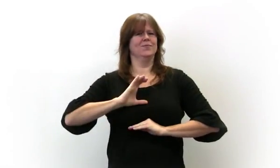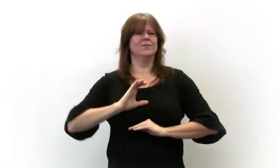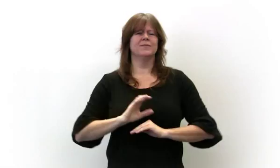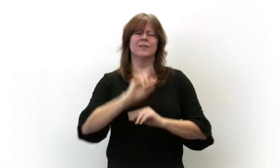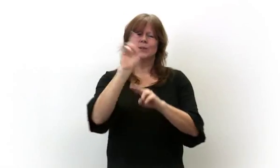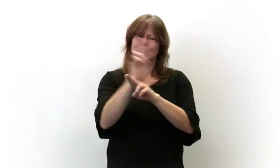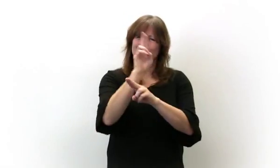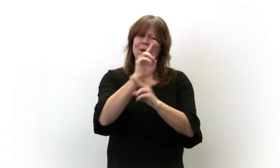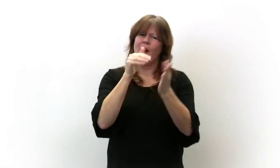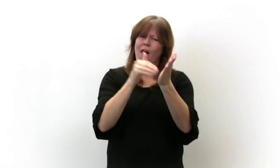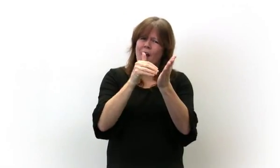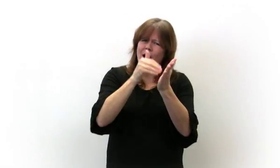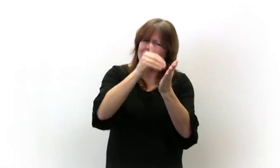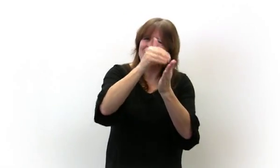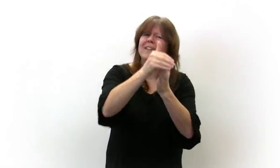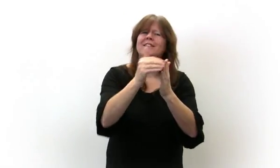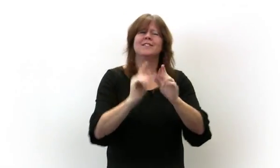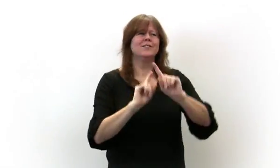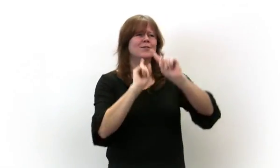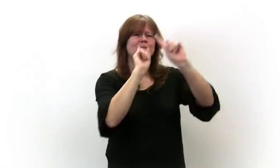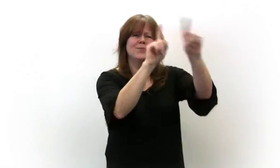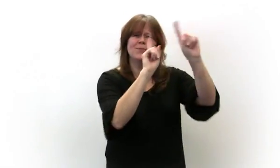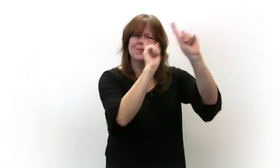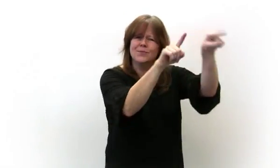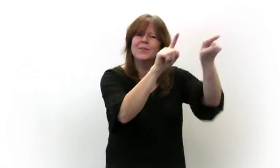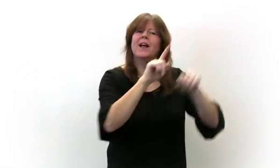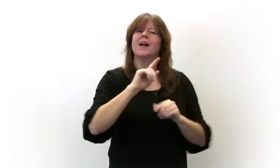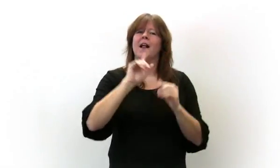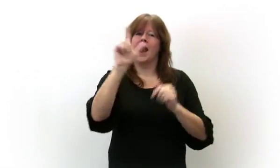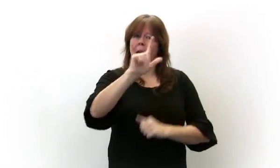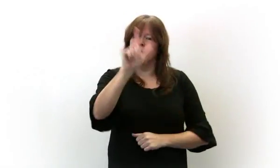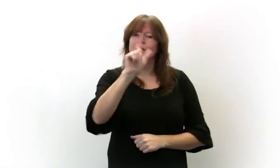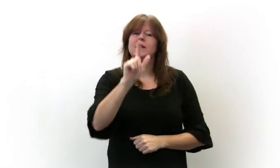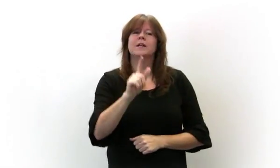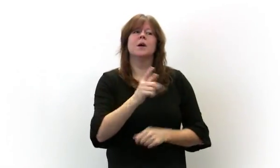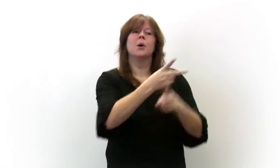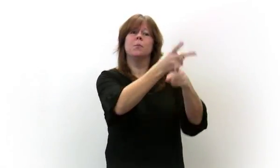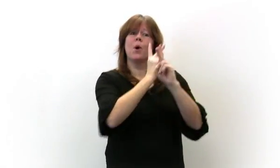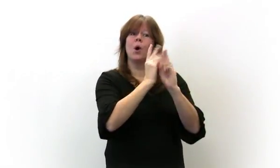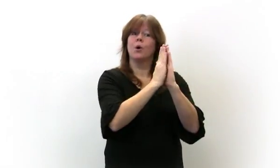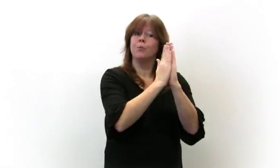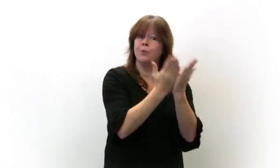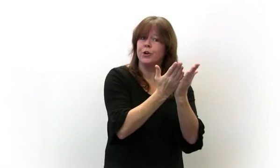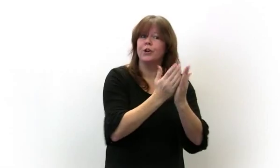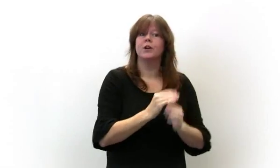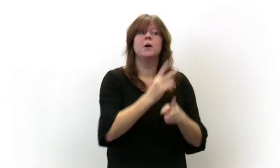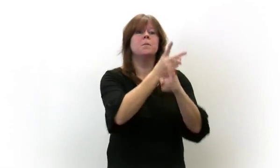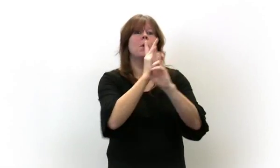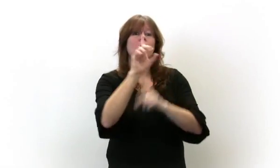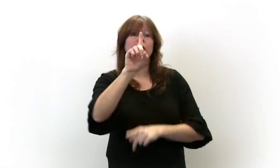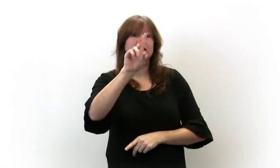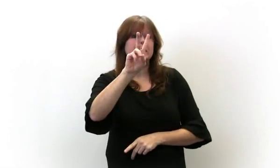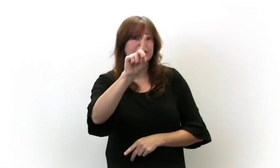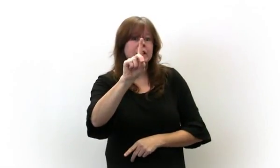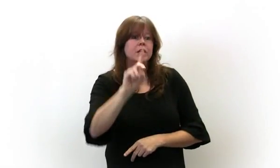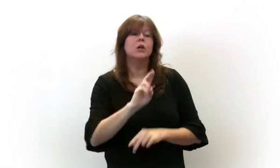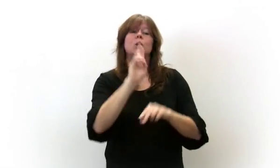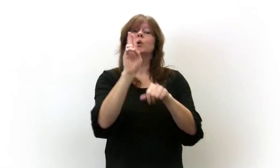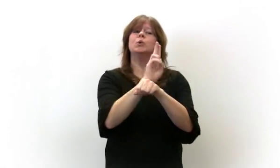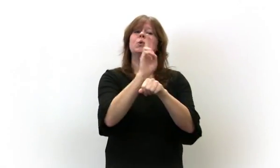Use it often to borrow books and DVDs,